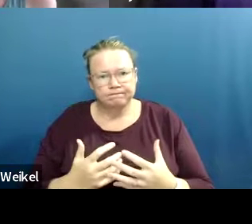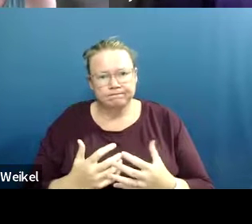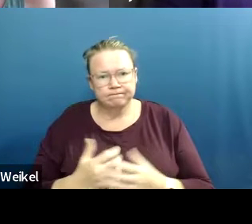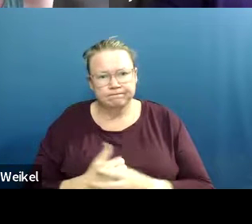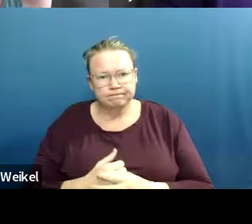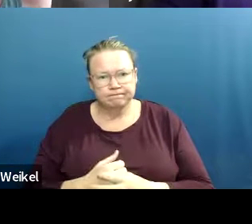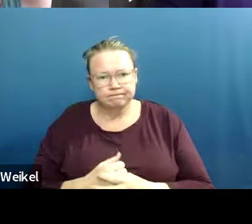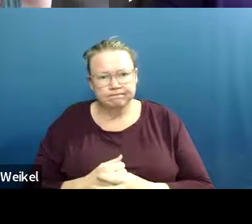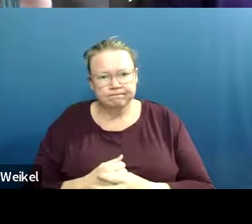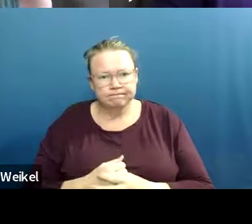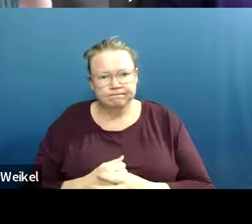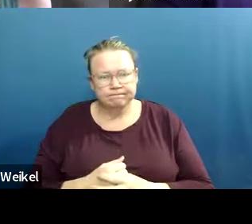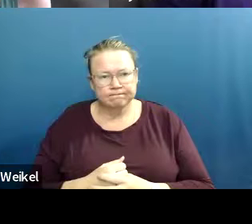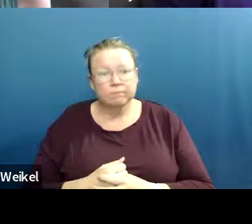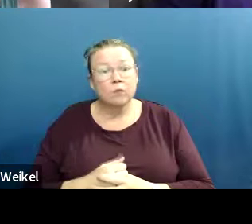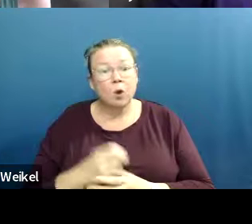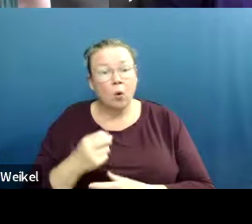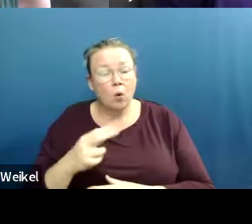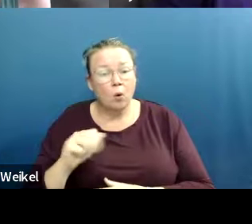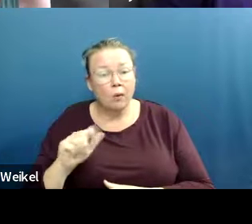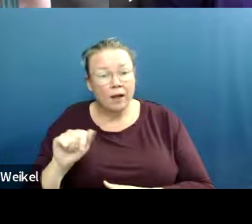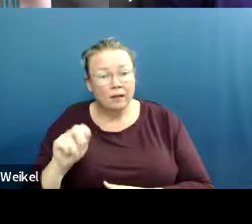Harm (He/Him): this, oh, Alan, add Harm (He/Him): hope!